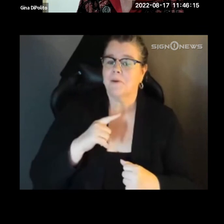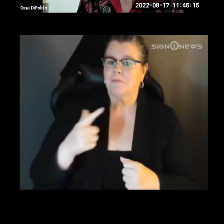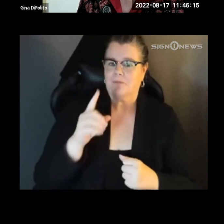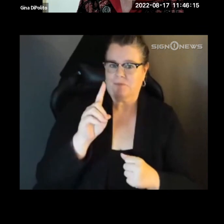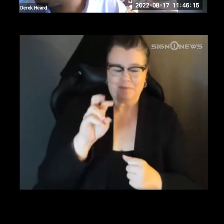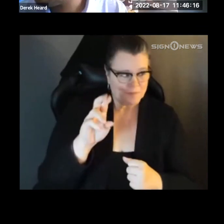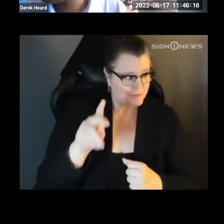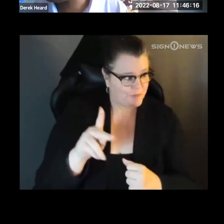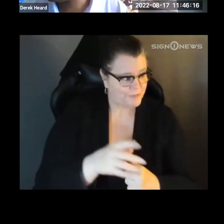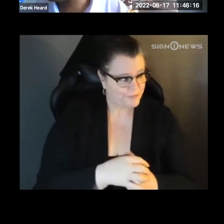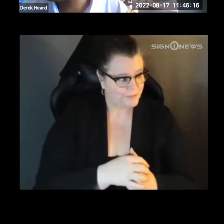thank you for joining us